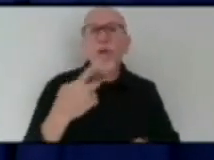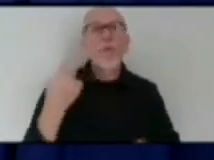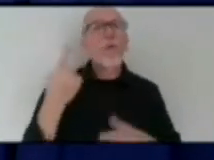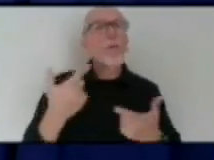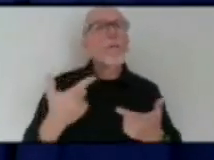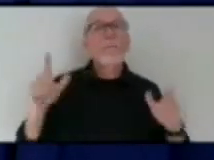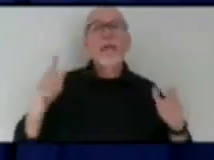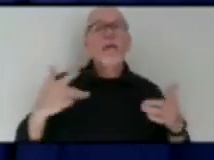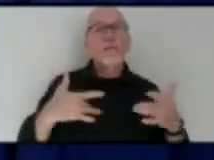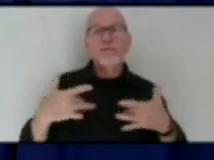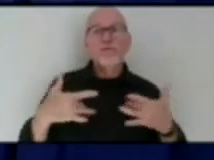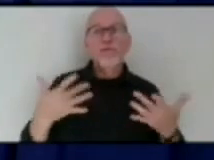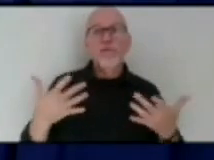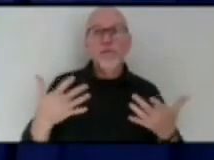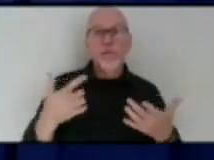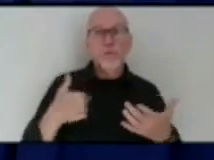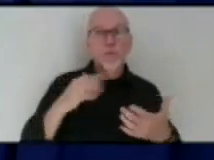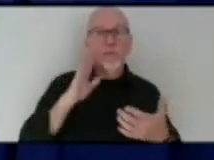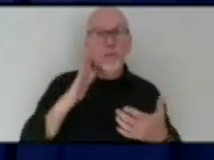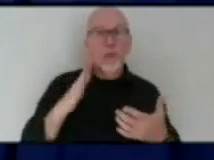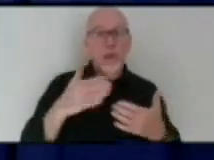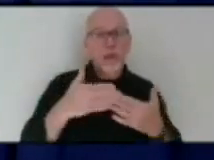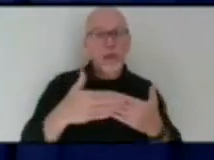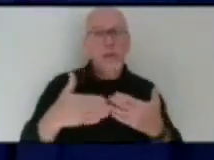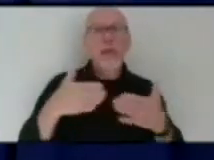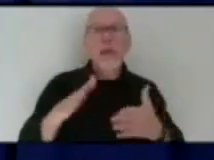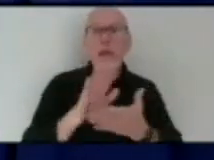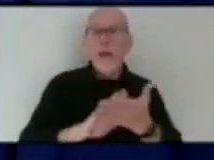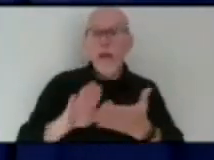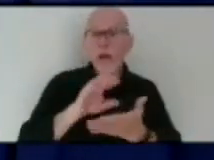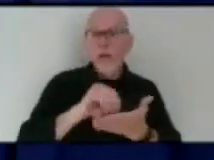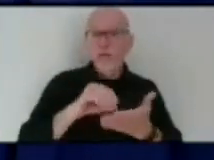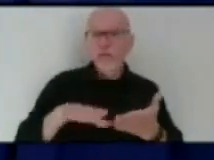we're getting ready toe let so many of our college students out of college to